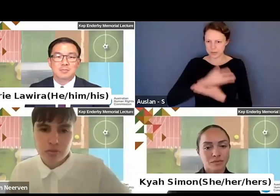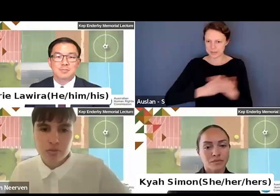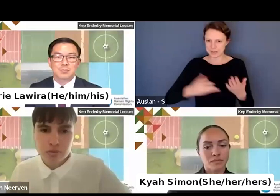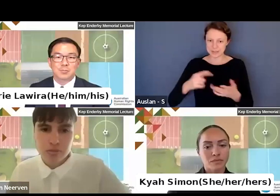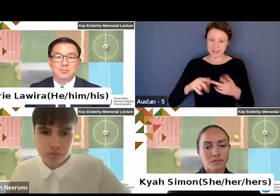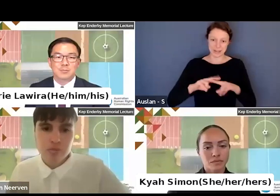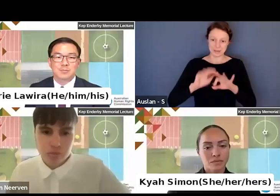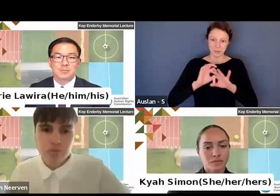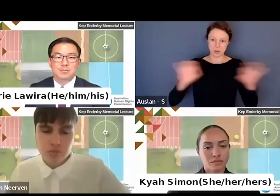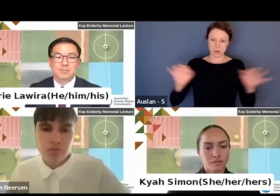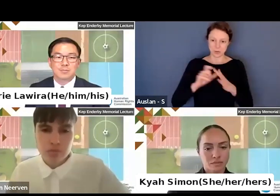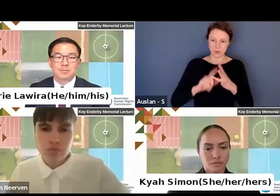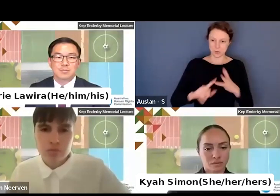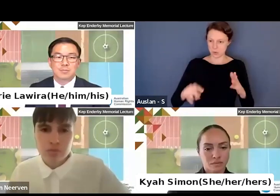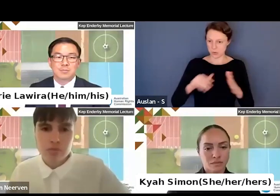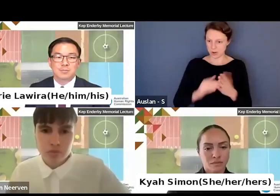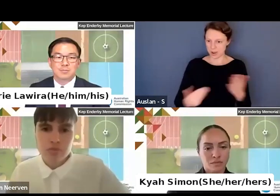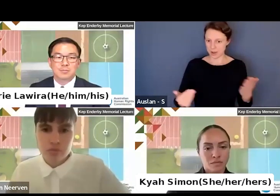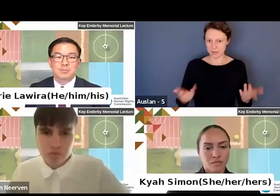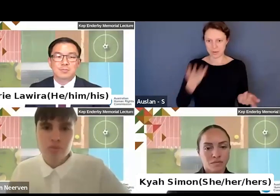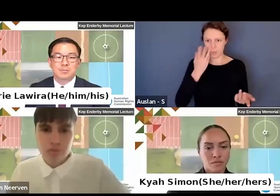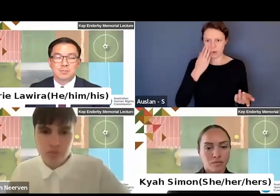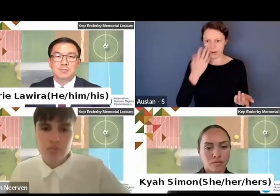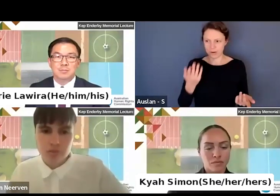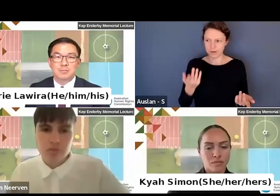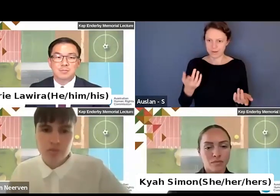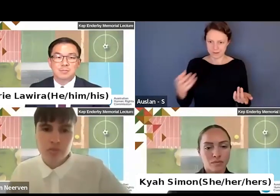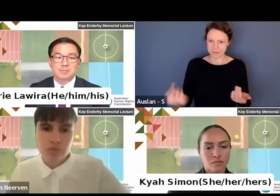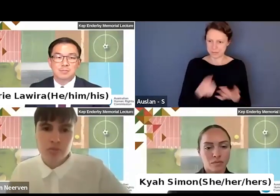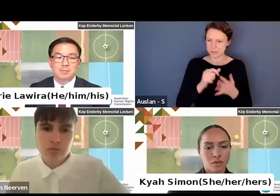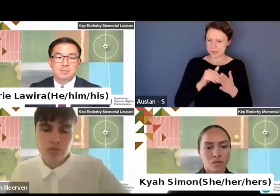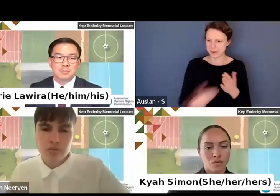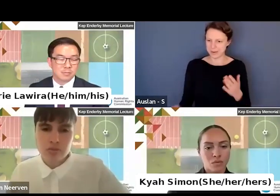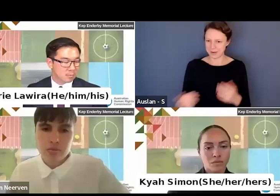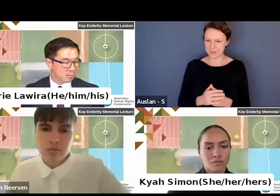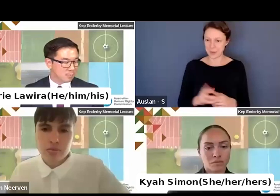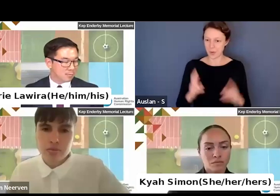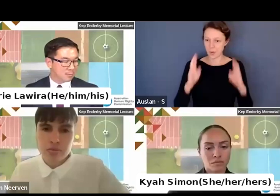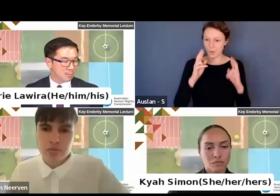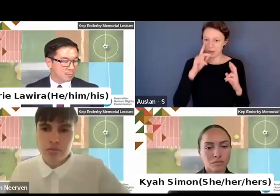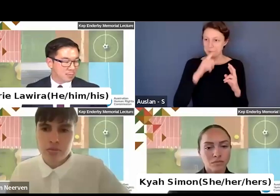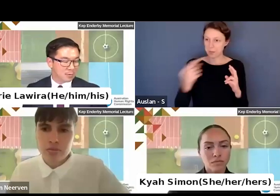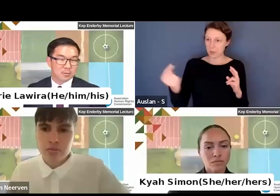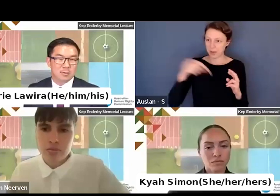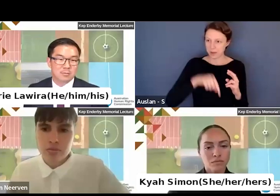Now is it time to actually get serious about tackling racism in sport? I hope that the people who are attending will